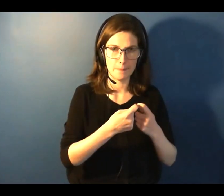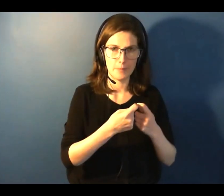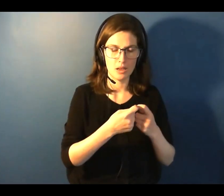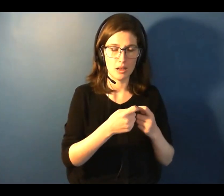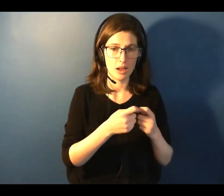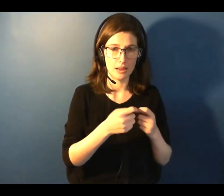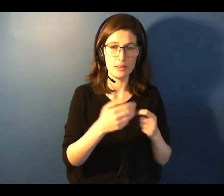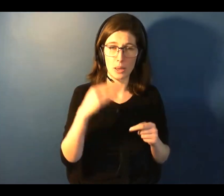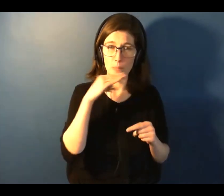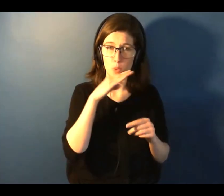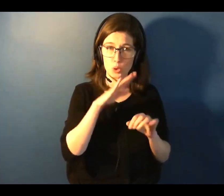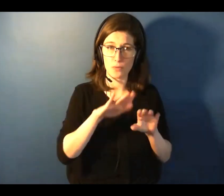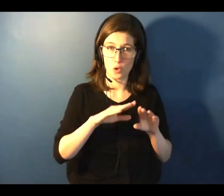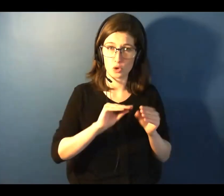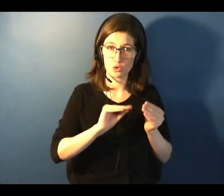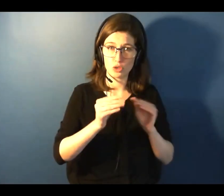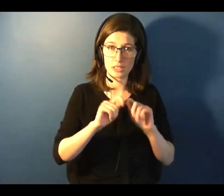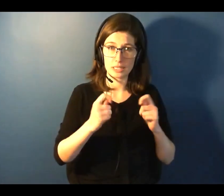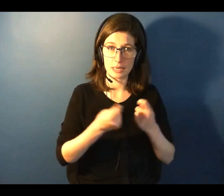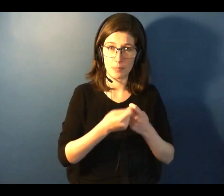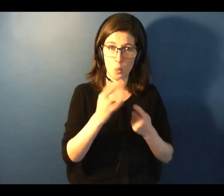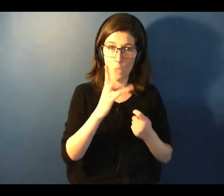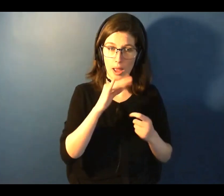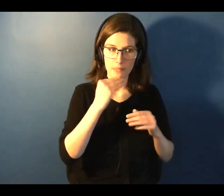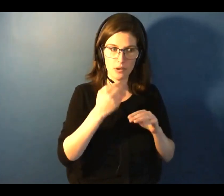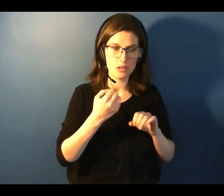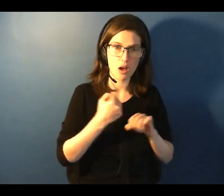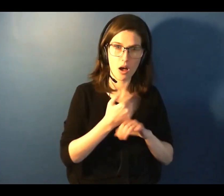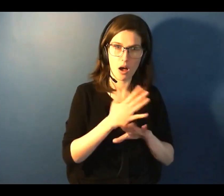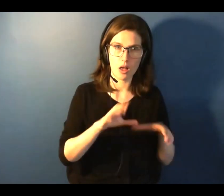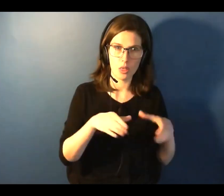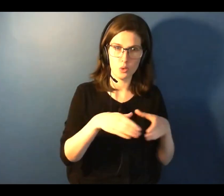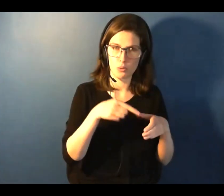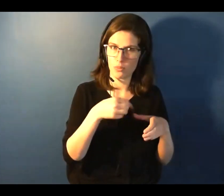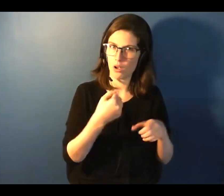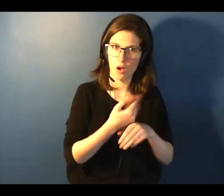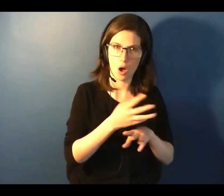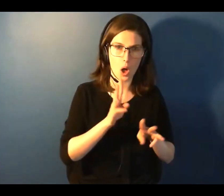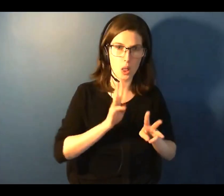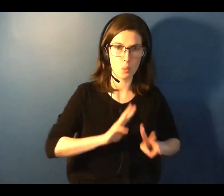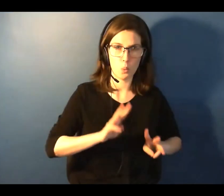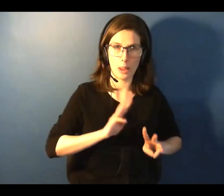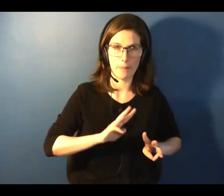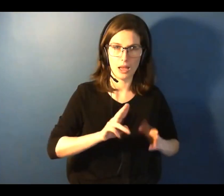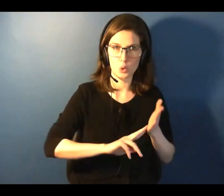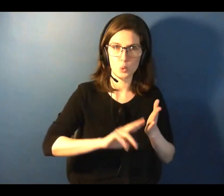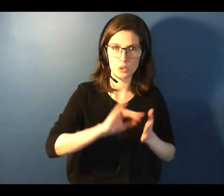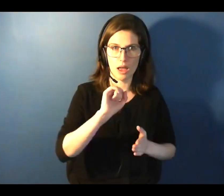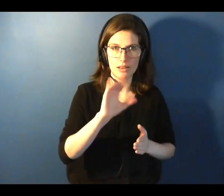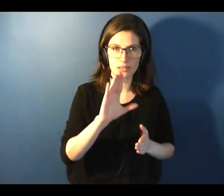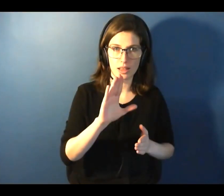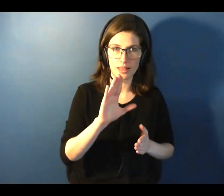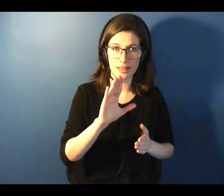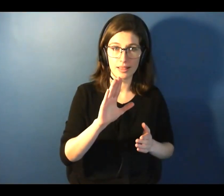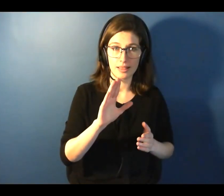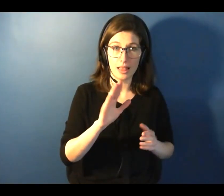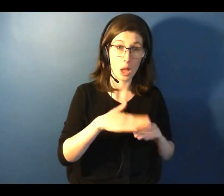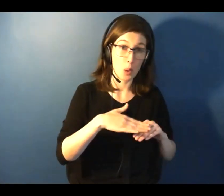all our creative team were women, all of us were sign language users, most of us, except me, were Deaf.